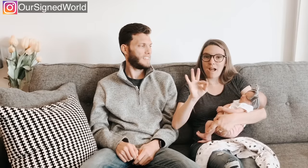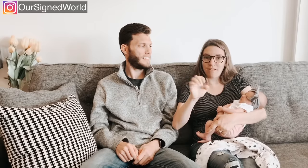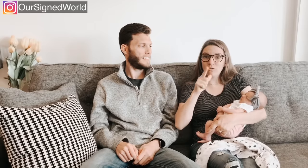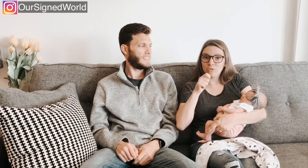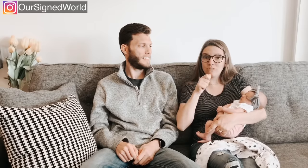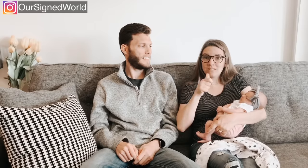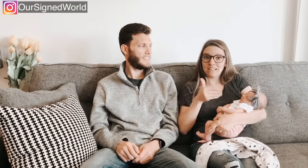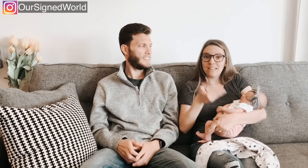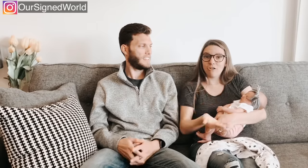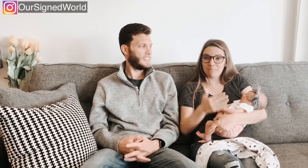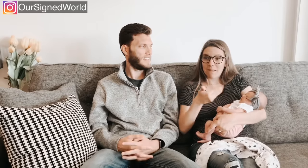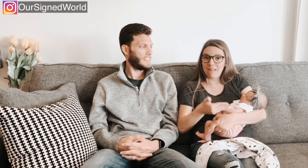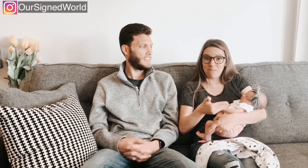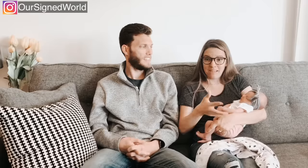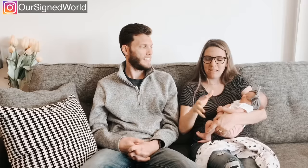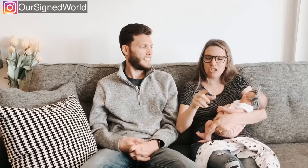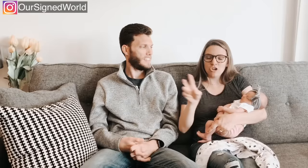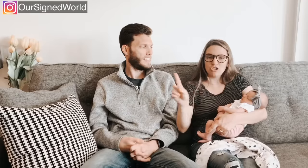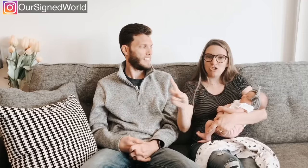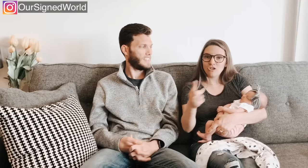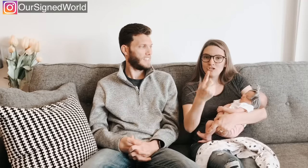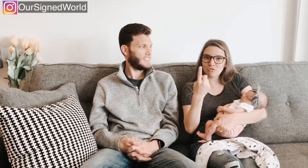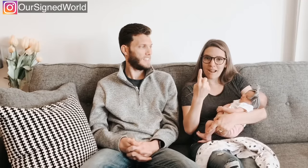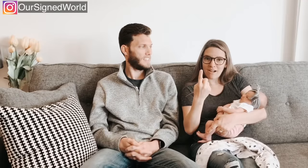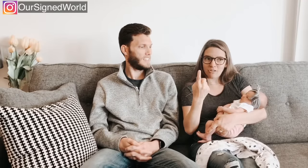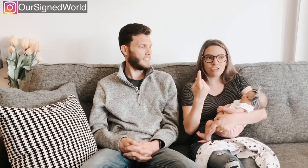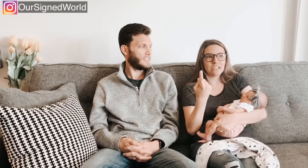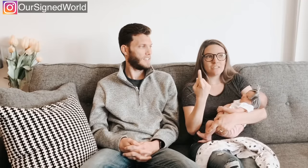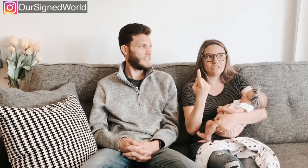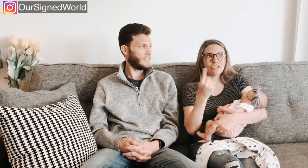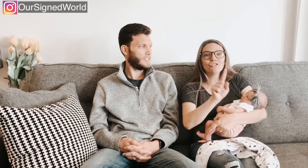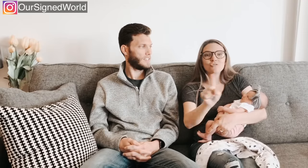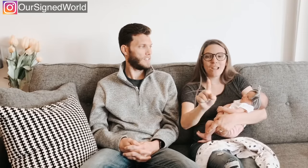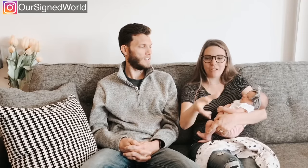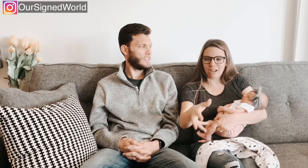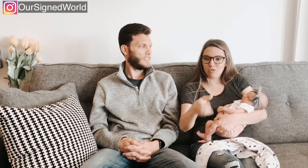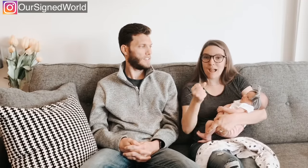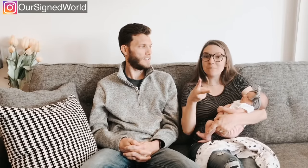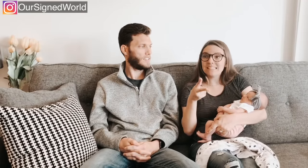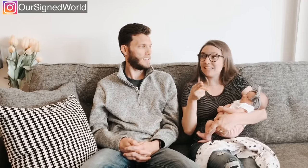who's delivering my baby turns around or she turns around and grabs scissors